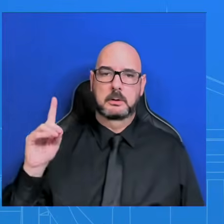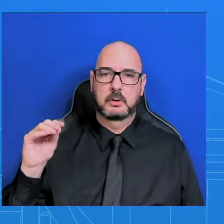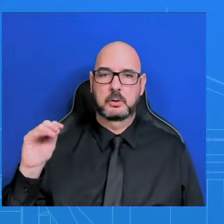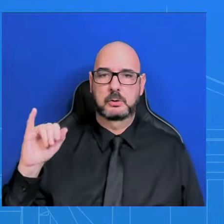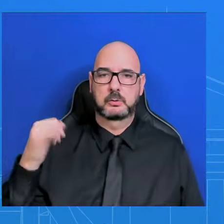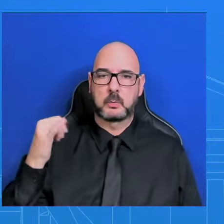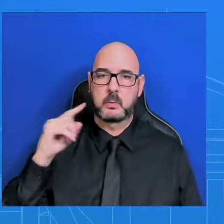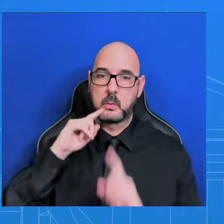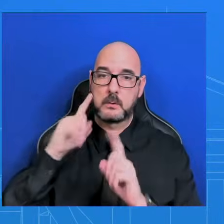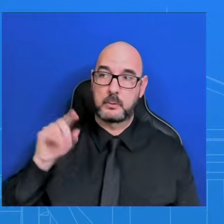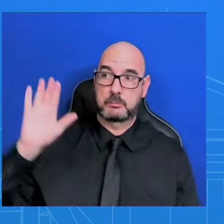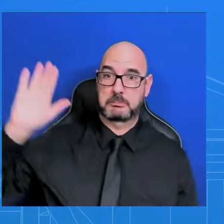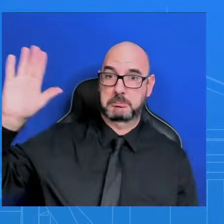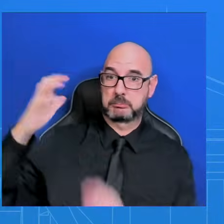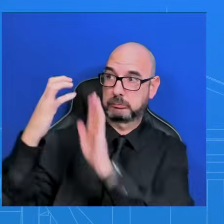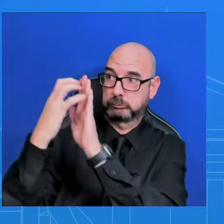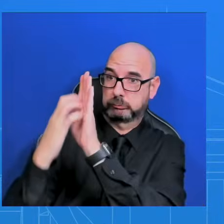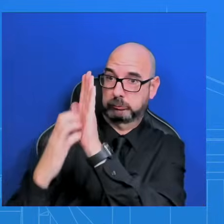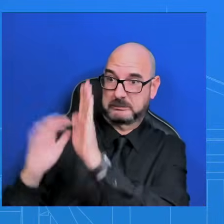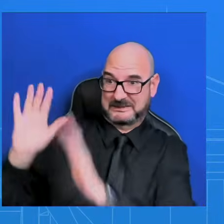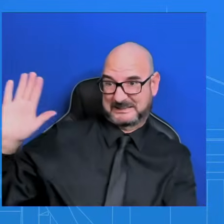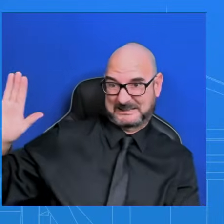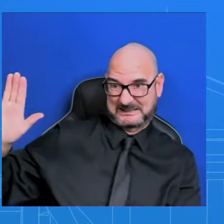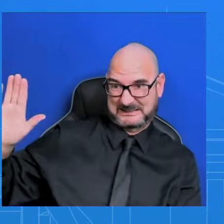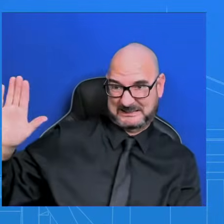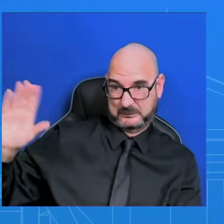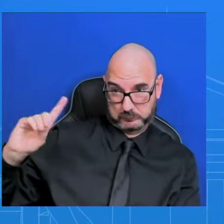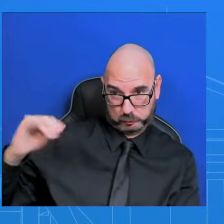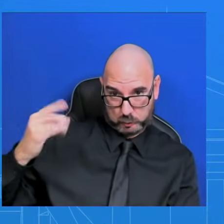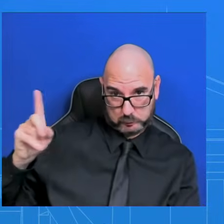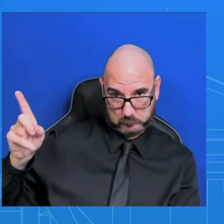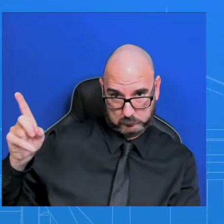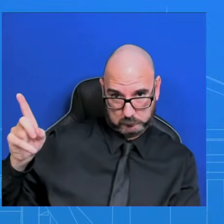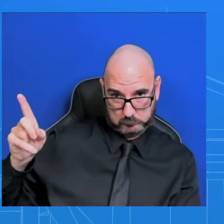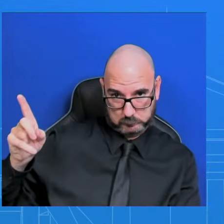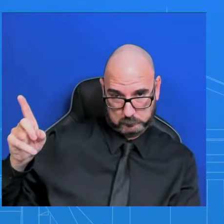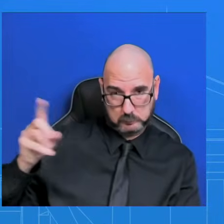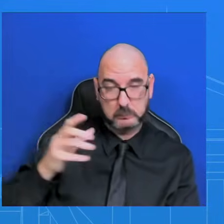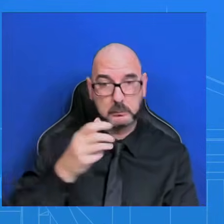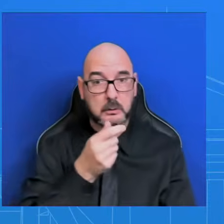shows that there were multiple points of failure with the law enforcement response in Uvalde.